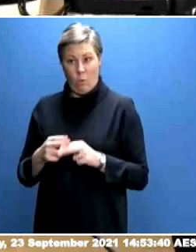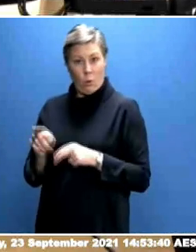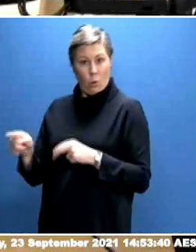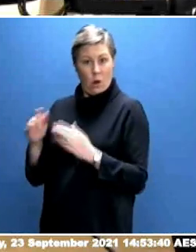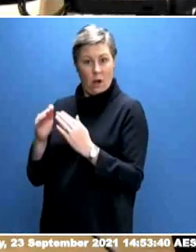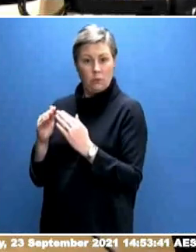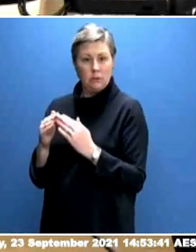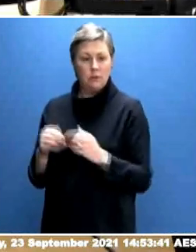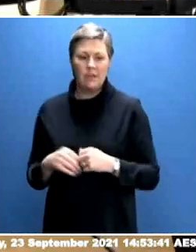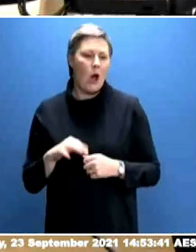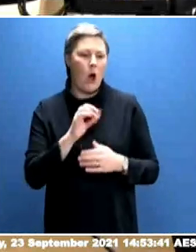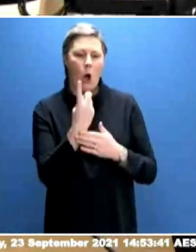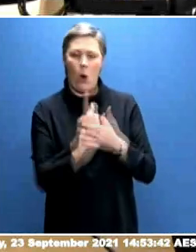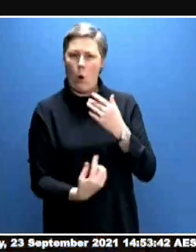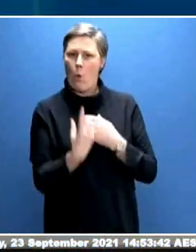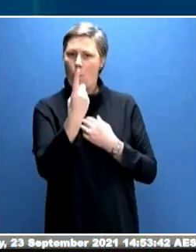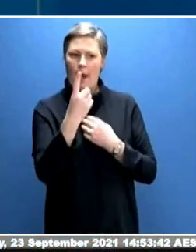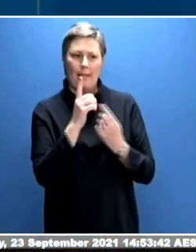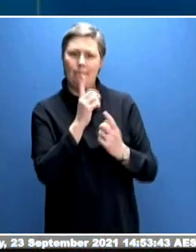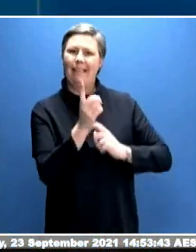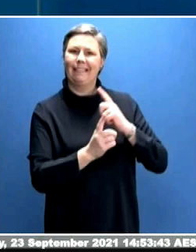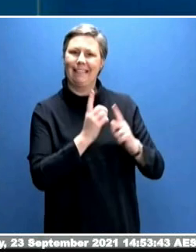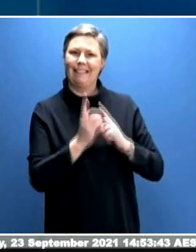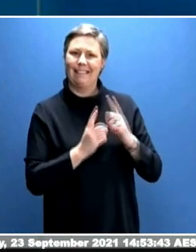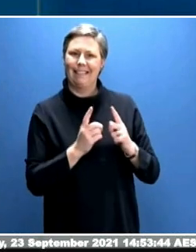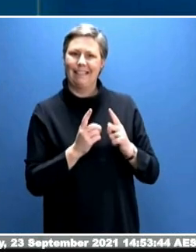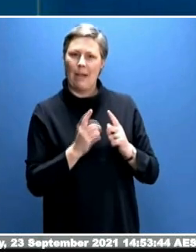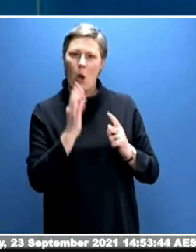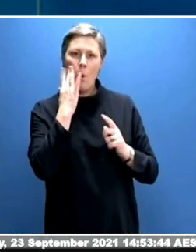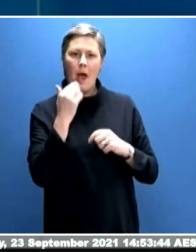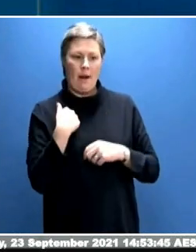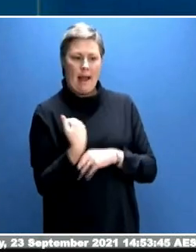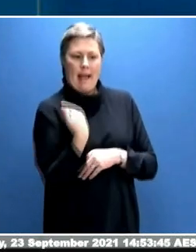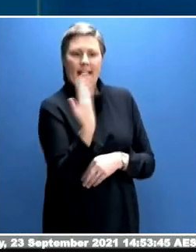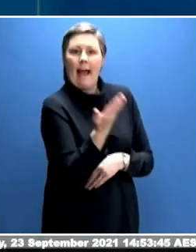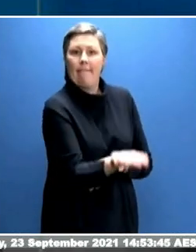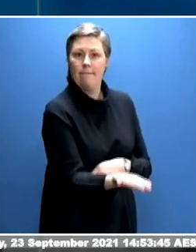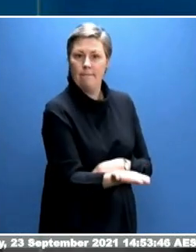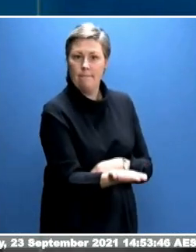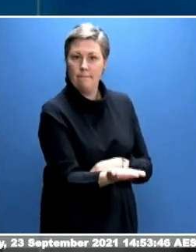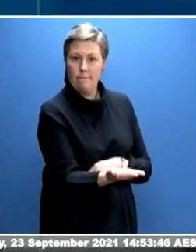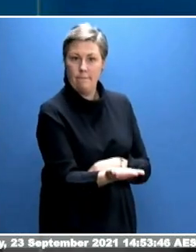Only that meeting where it was presented to them, and they were given that document.